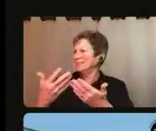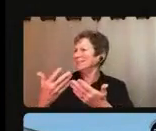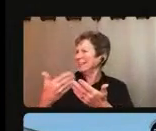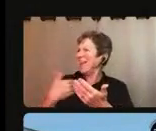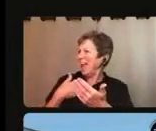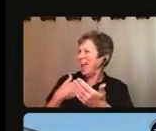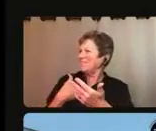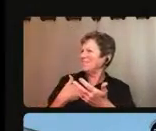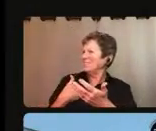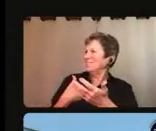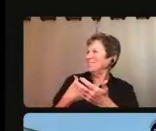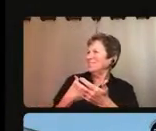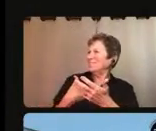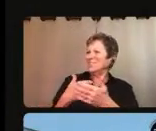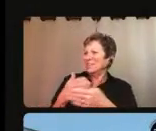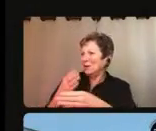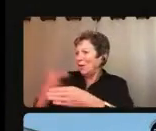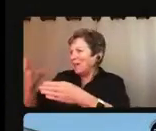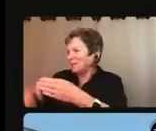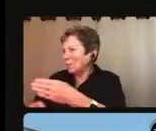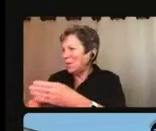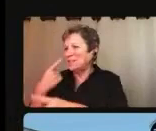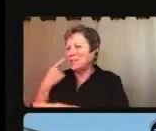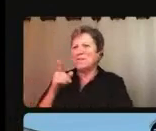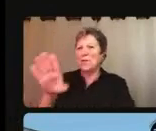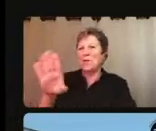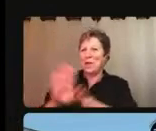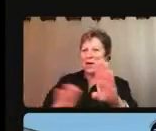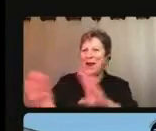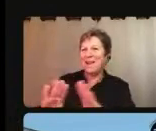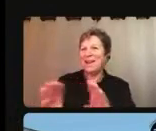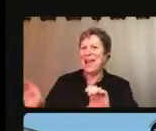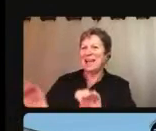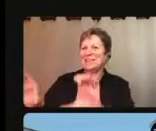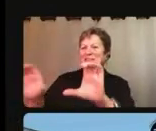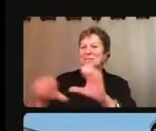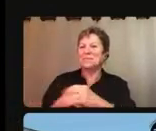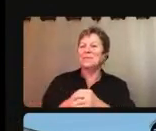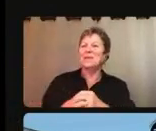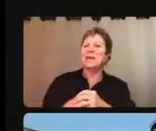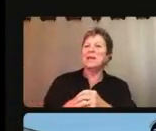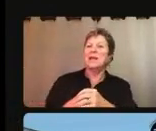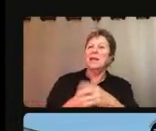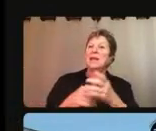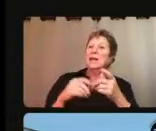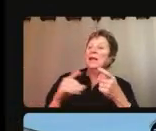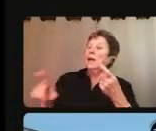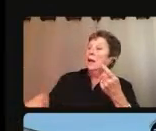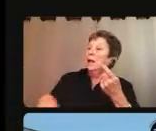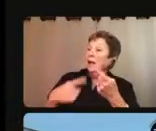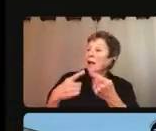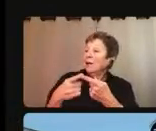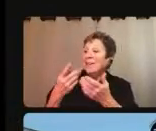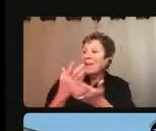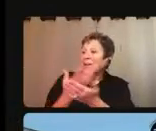HOLDING STUDENTS RESPONSIBLE FOR THEIR ACTIONS. LIFE IS FULL OF CHOICES AND